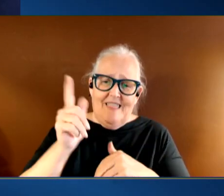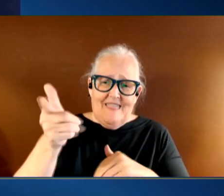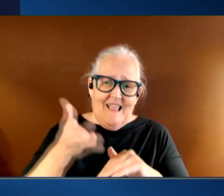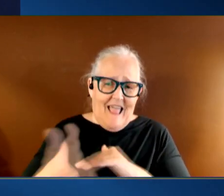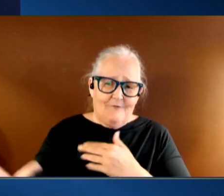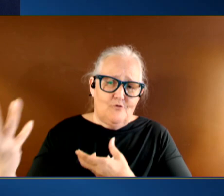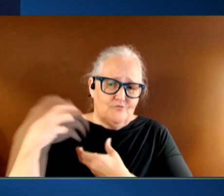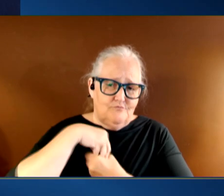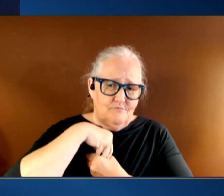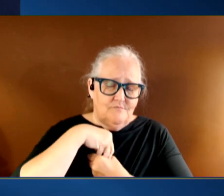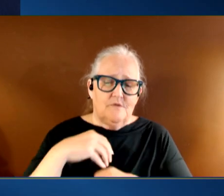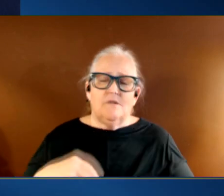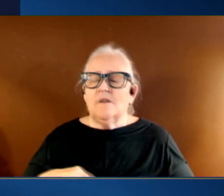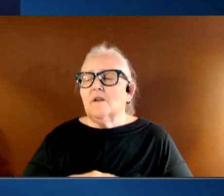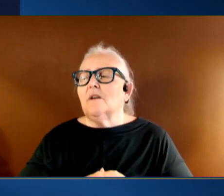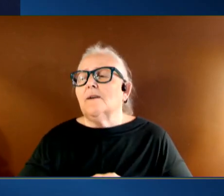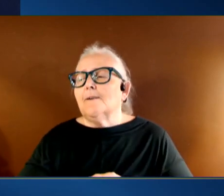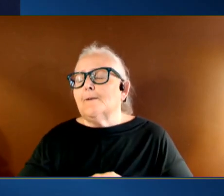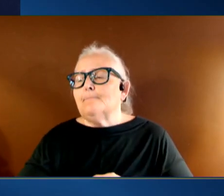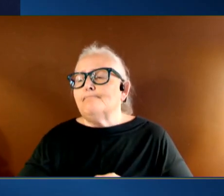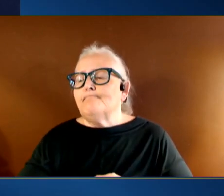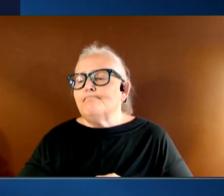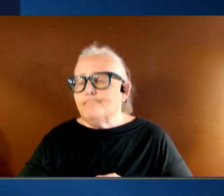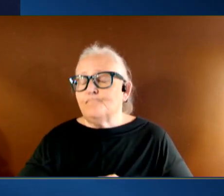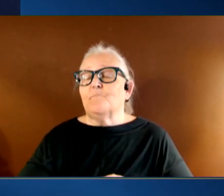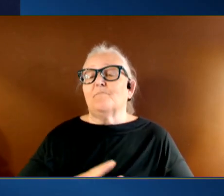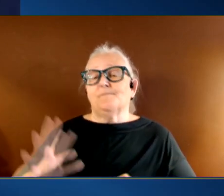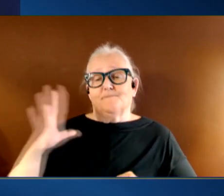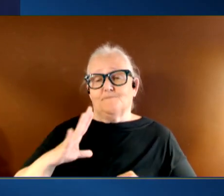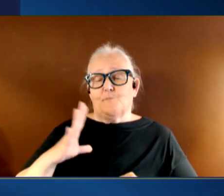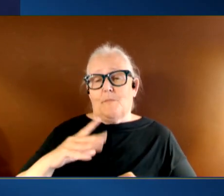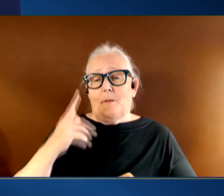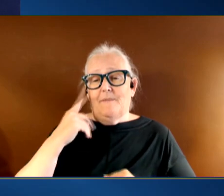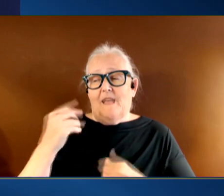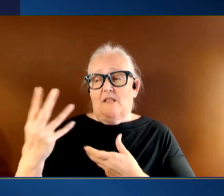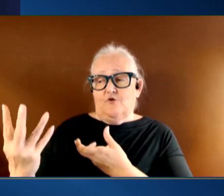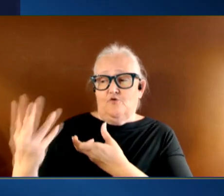of the things that -- at the time, because the transplant was using such high levels of